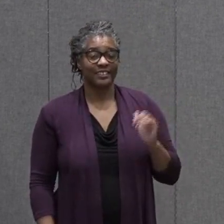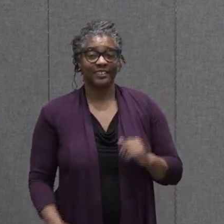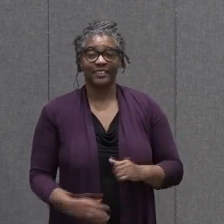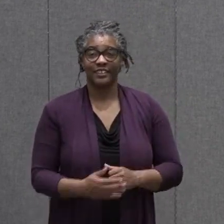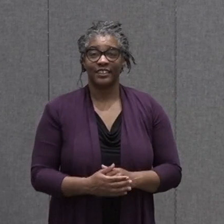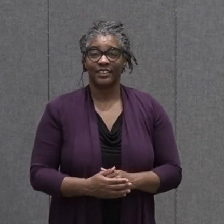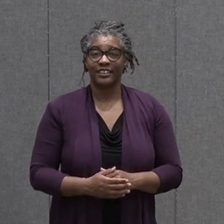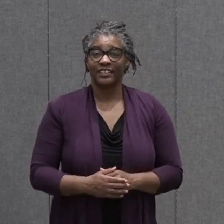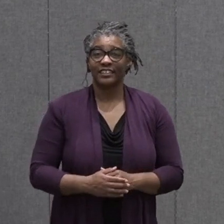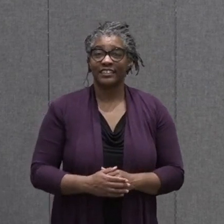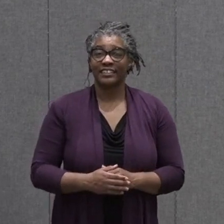C is next.